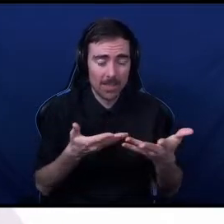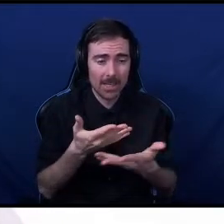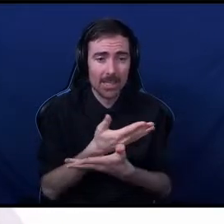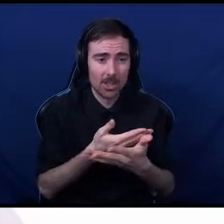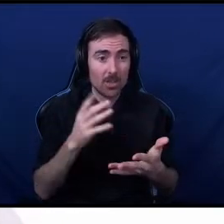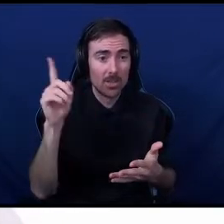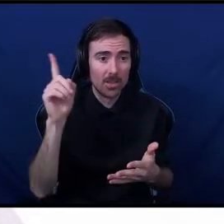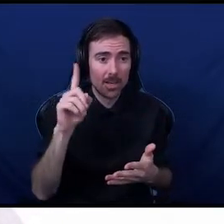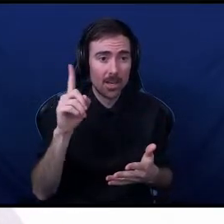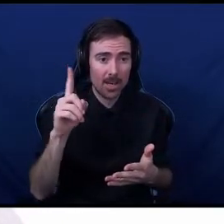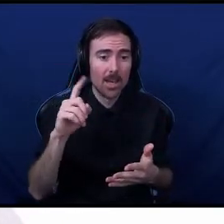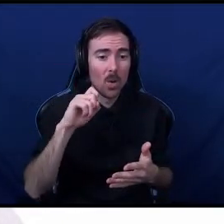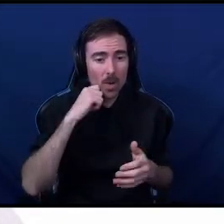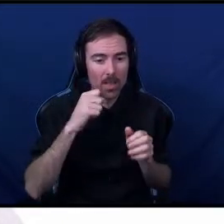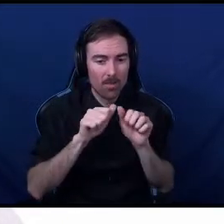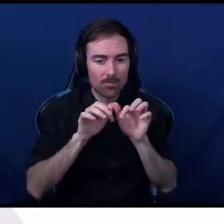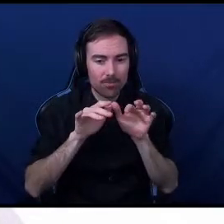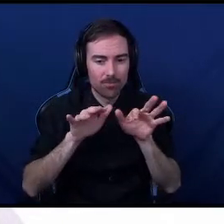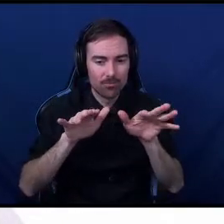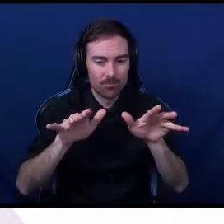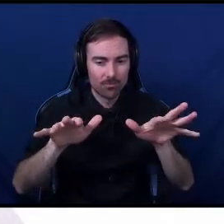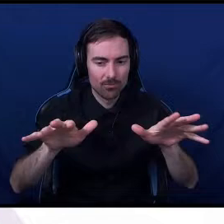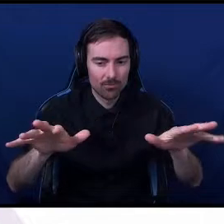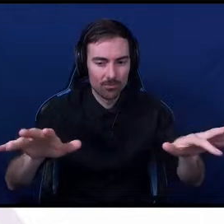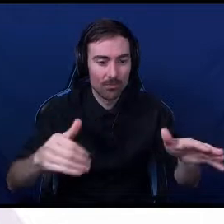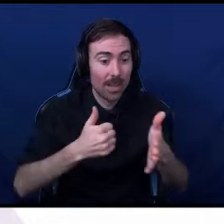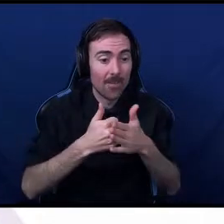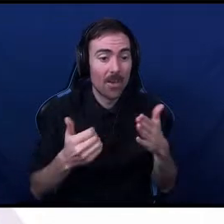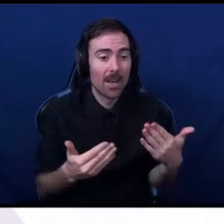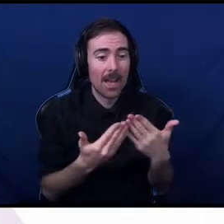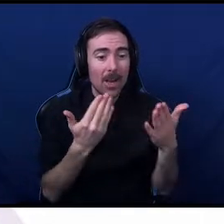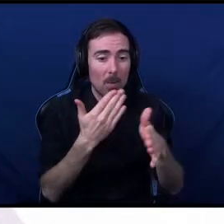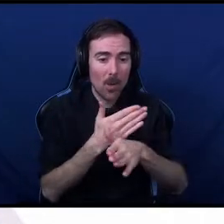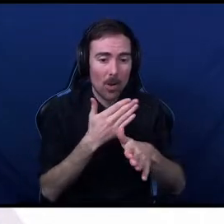room and into your day to day work as well to keep that momentum moving.